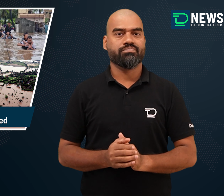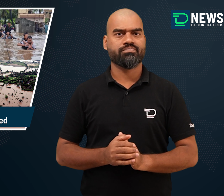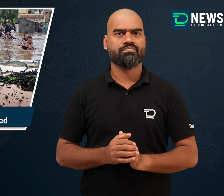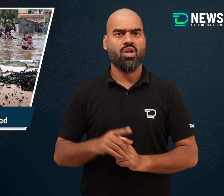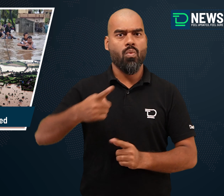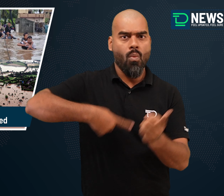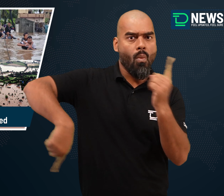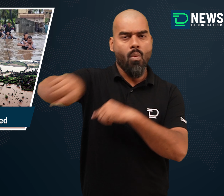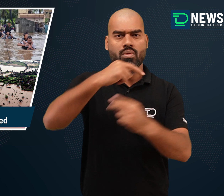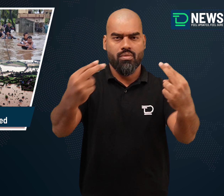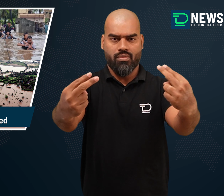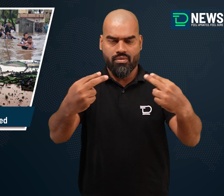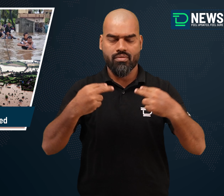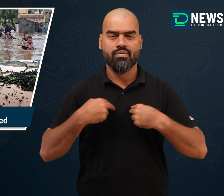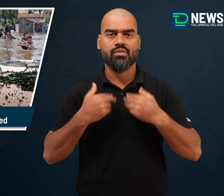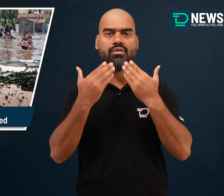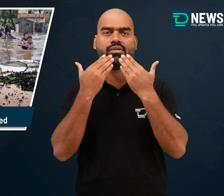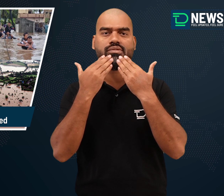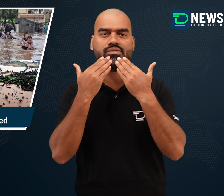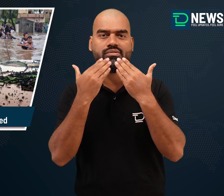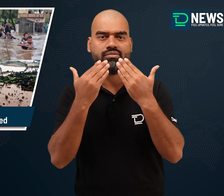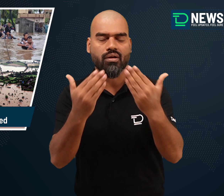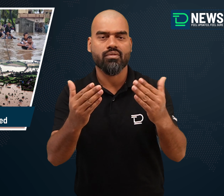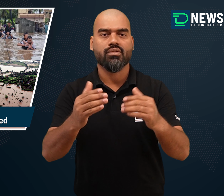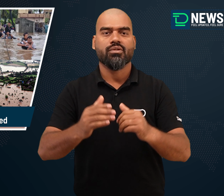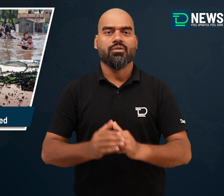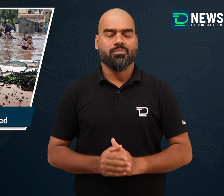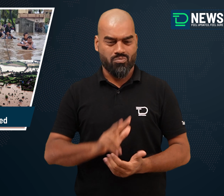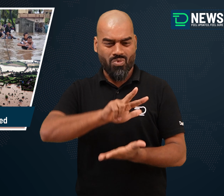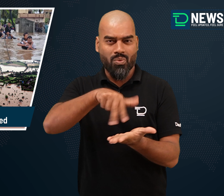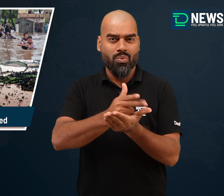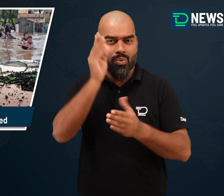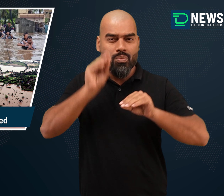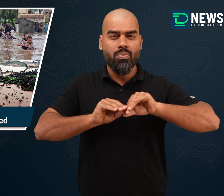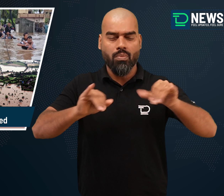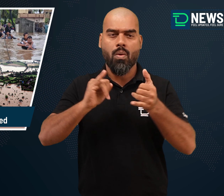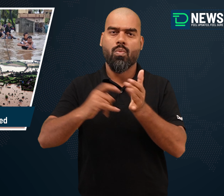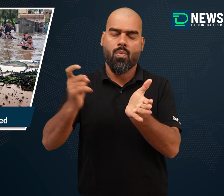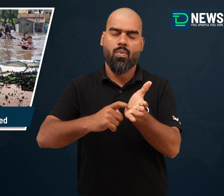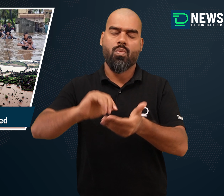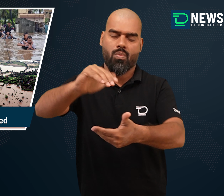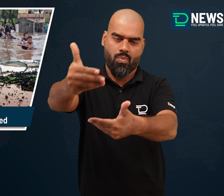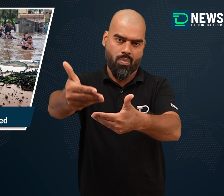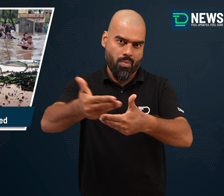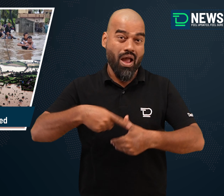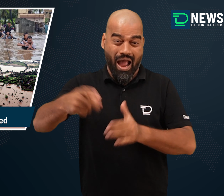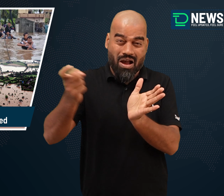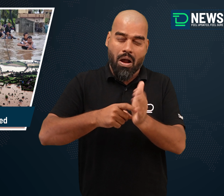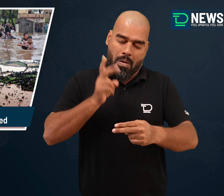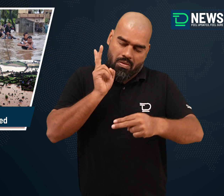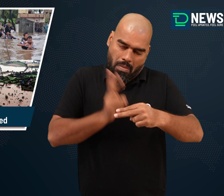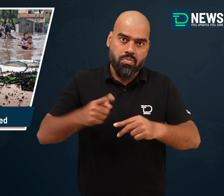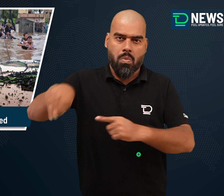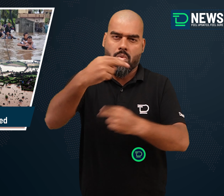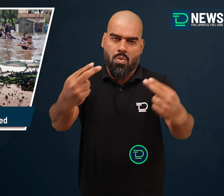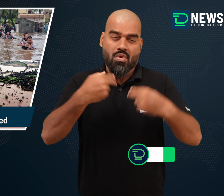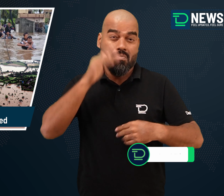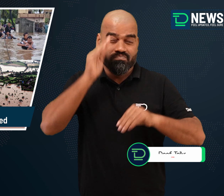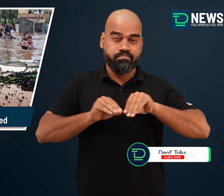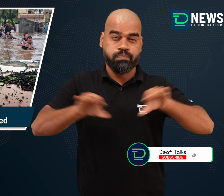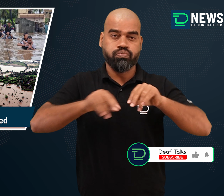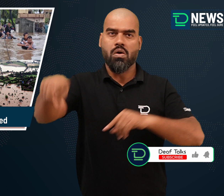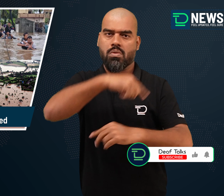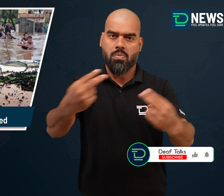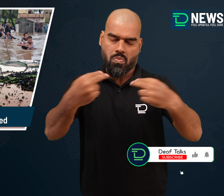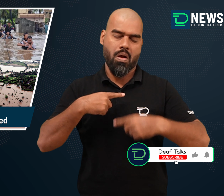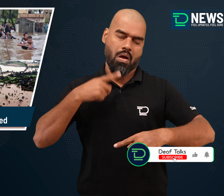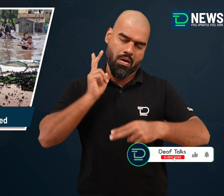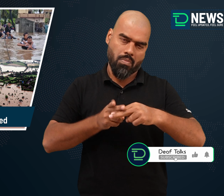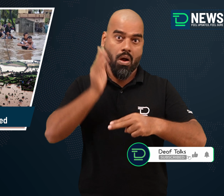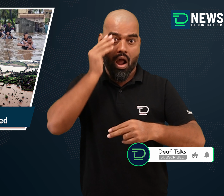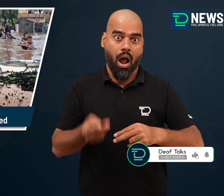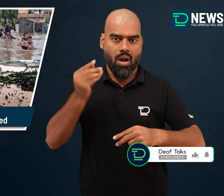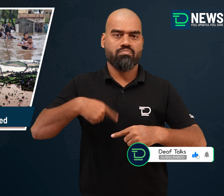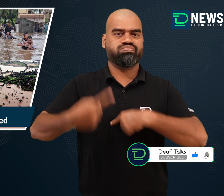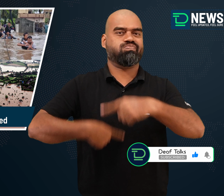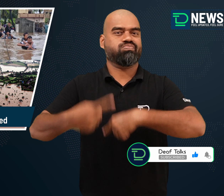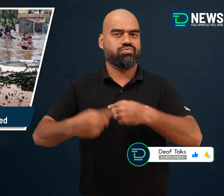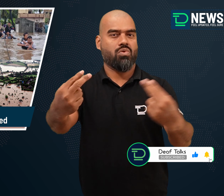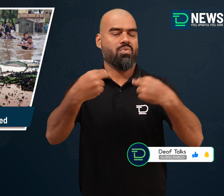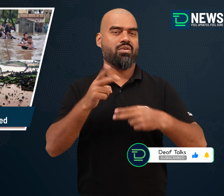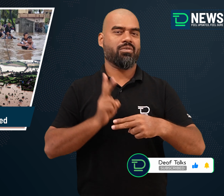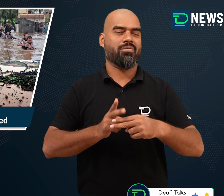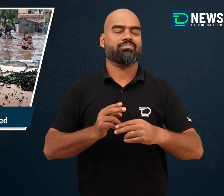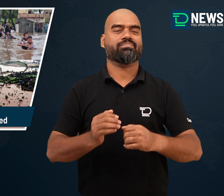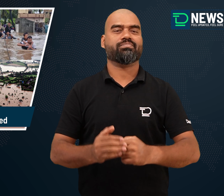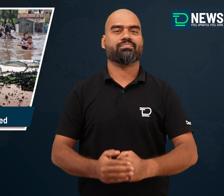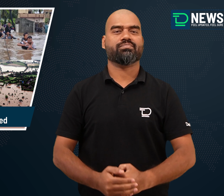Thanks for watching!!! Subscribe to Deaf Talks News and stay tuned for more updates!!!